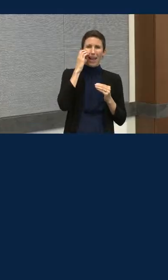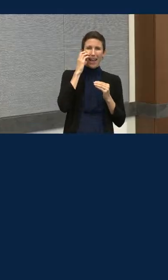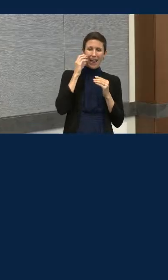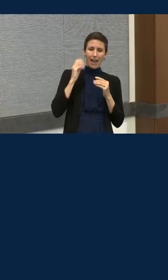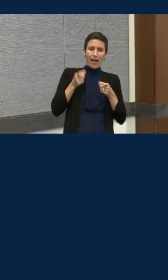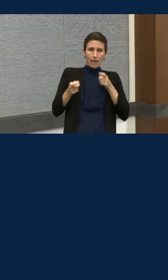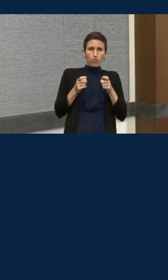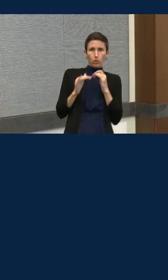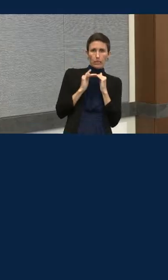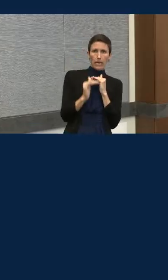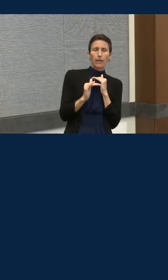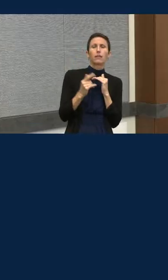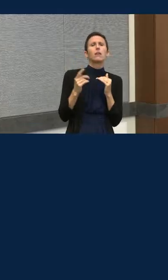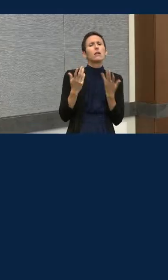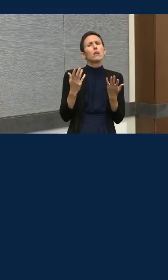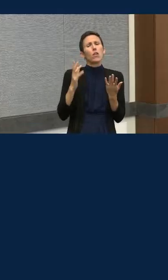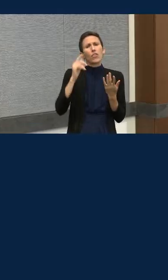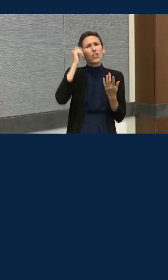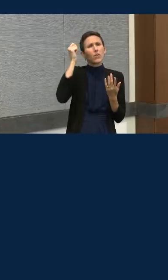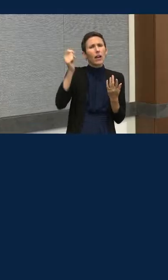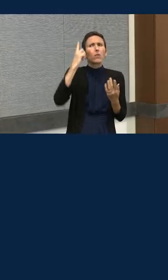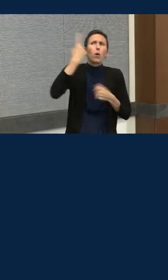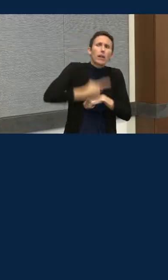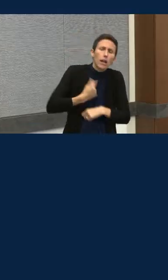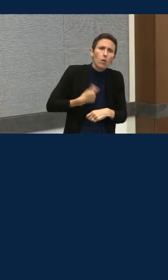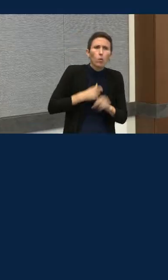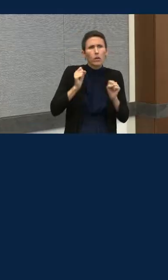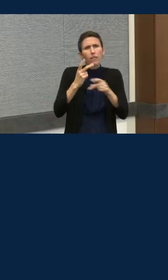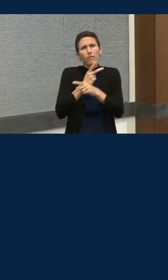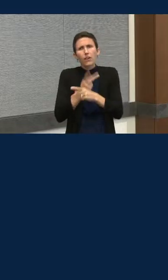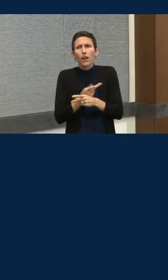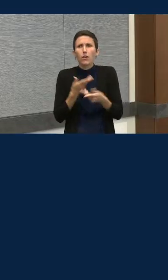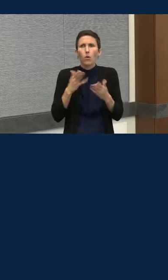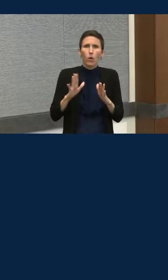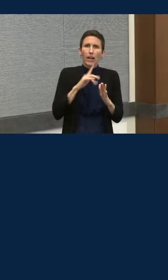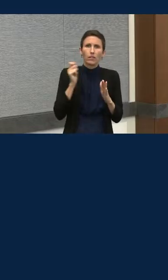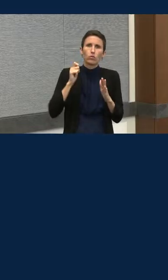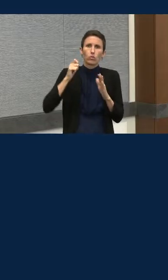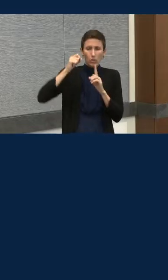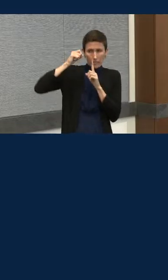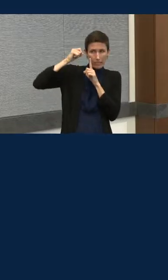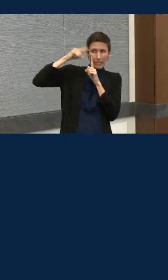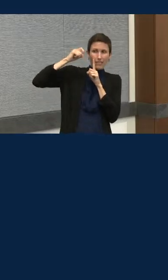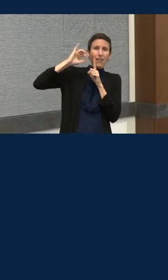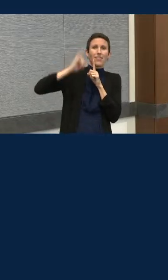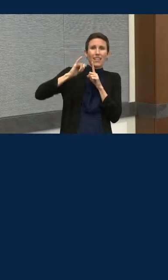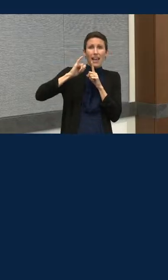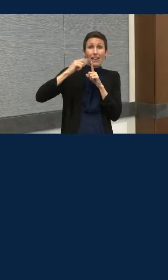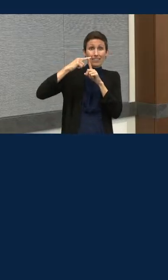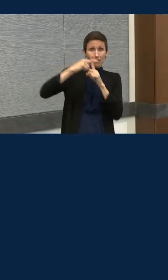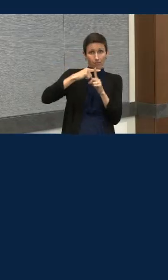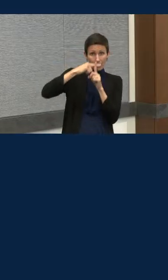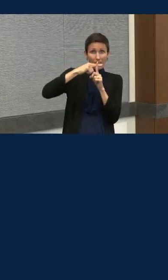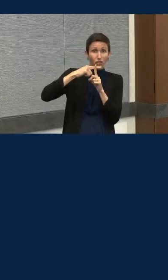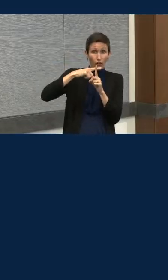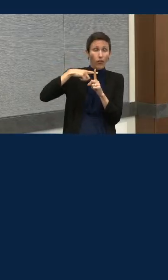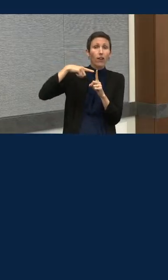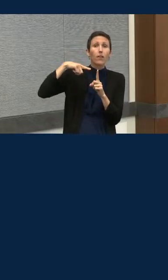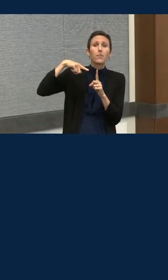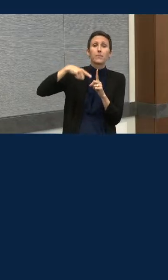find a way to one day tickle the adipose in a certain way such